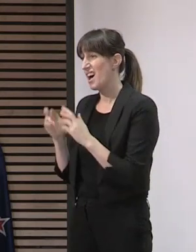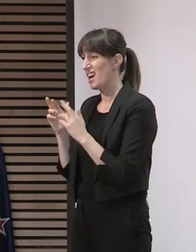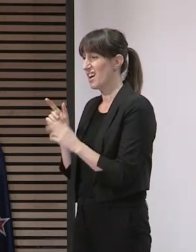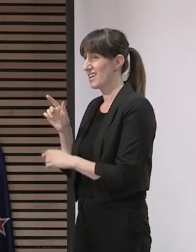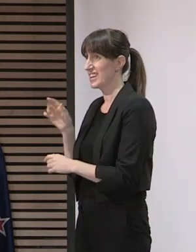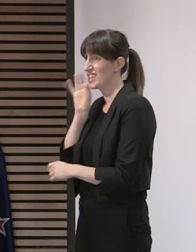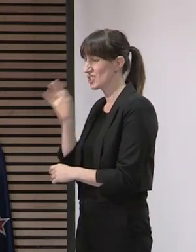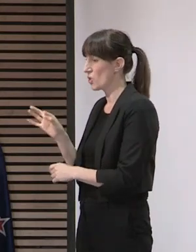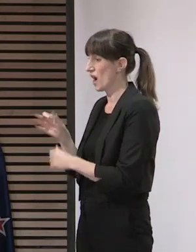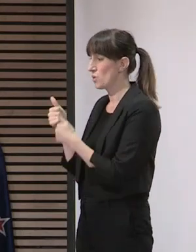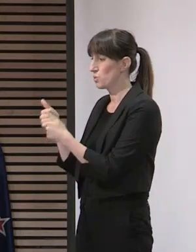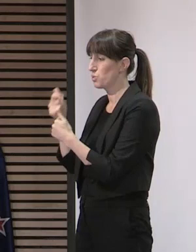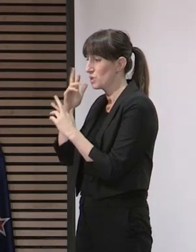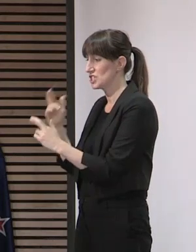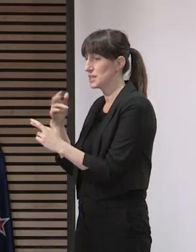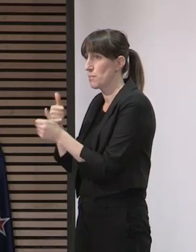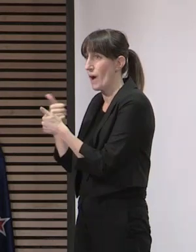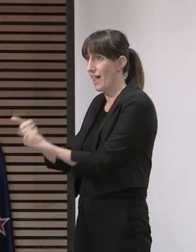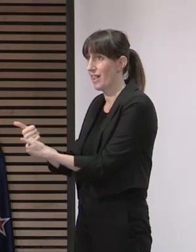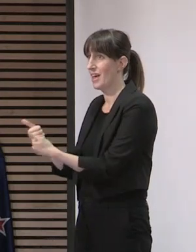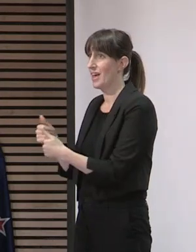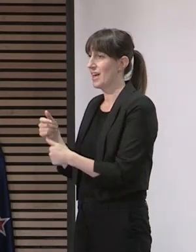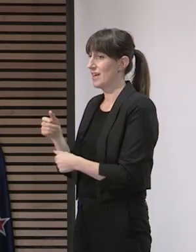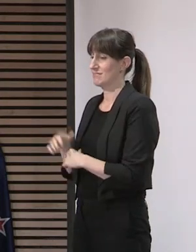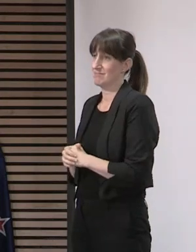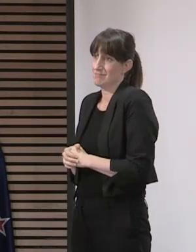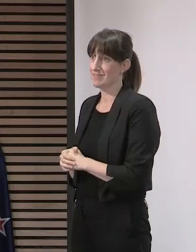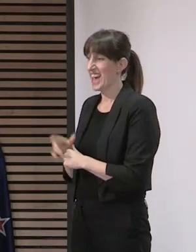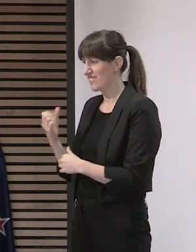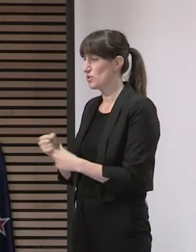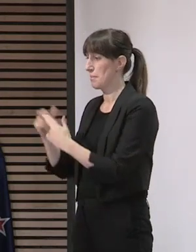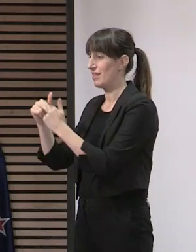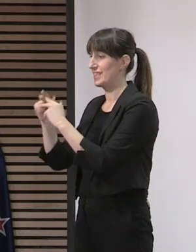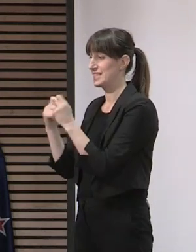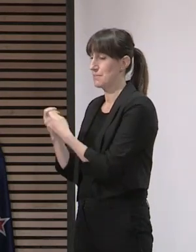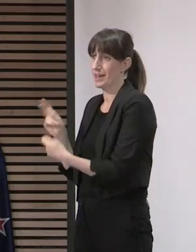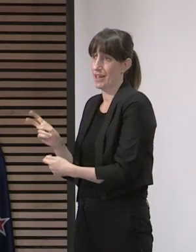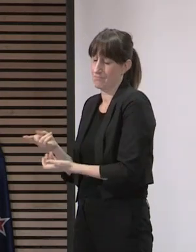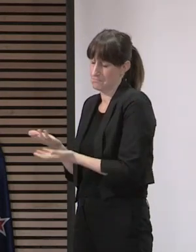them well in their recovery as an opposition. Obviously they're not the party of Key